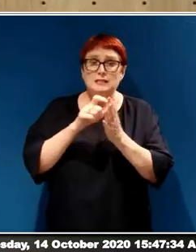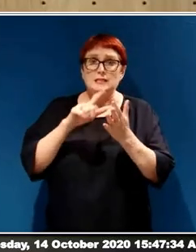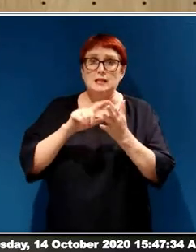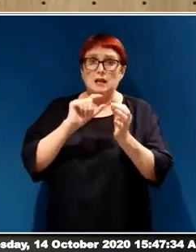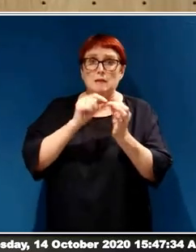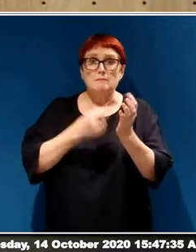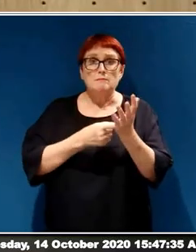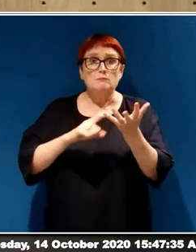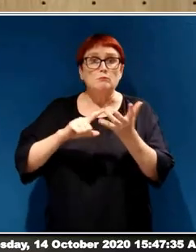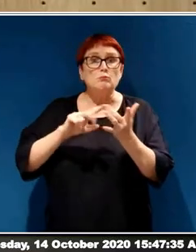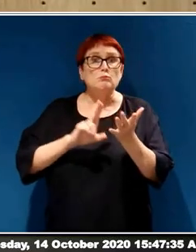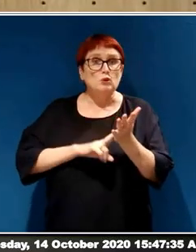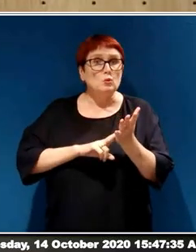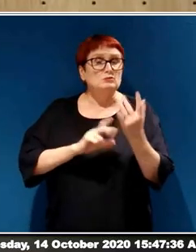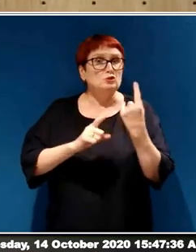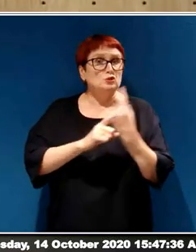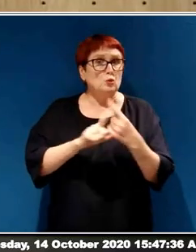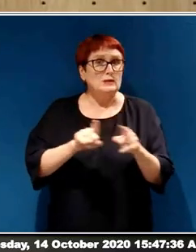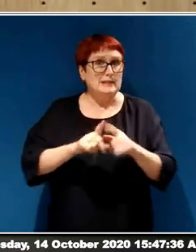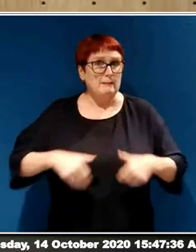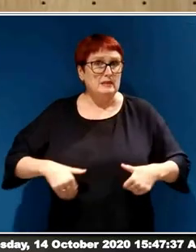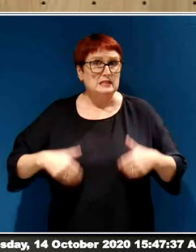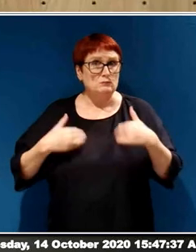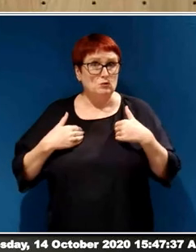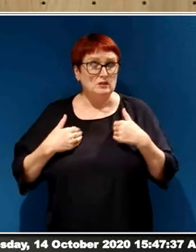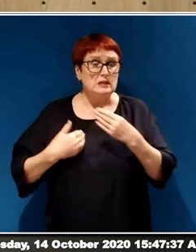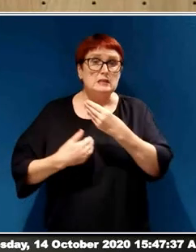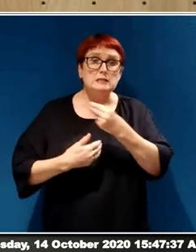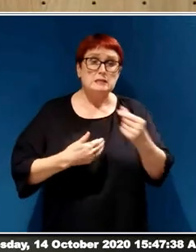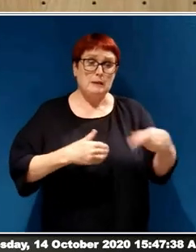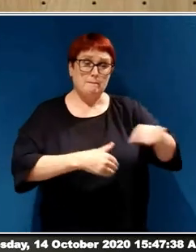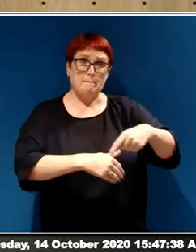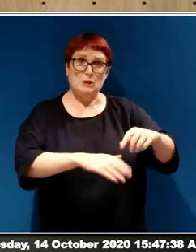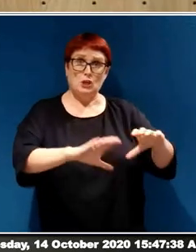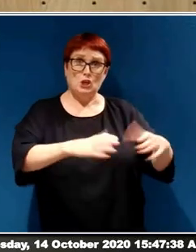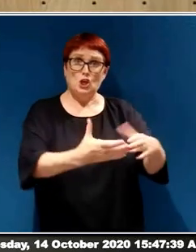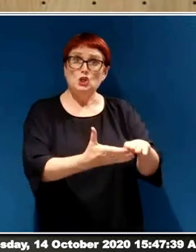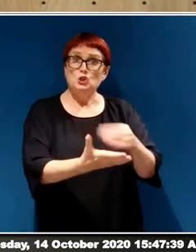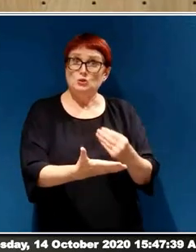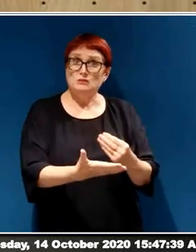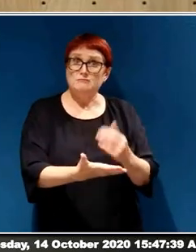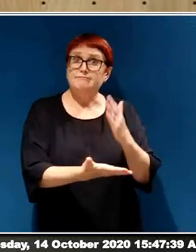students for whom they have a disability but consultation with them appears to